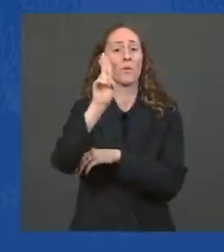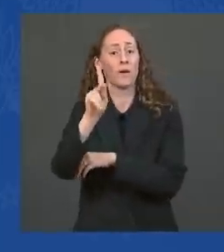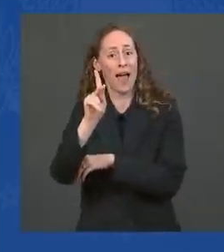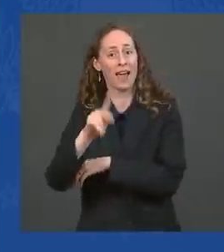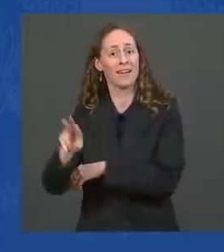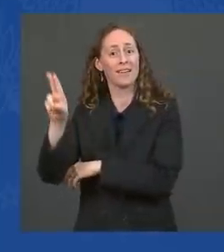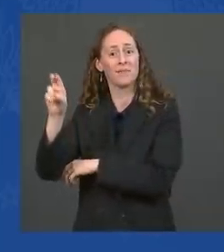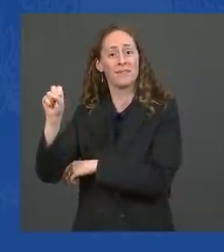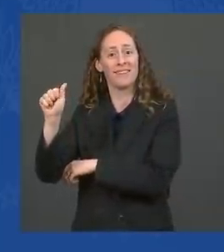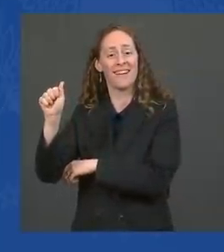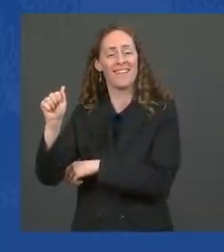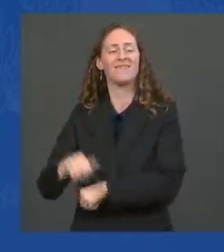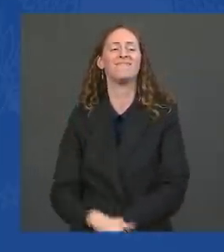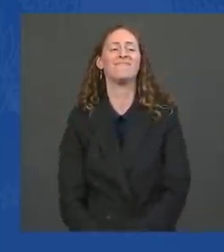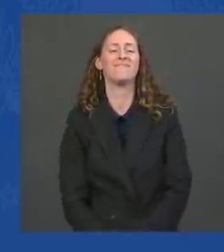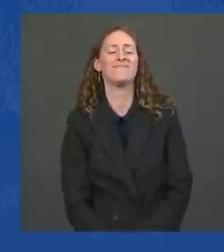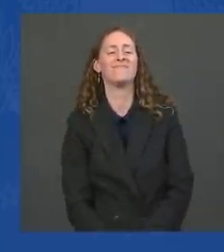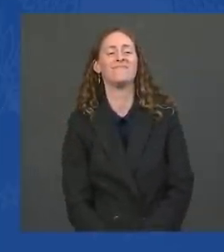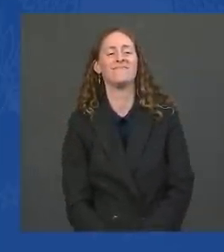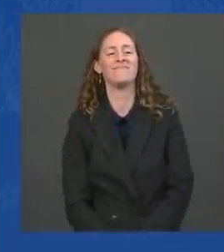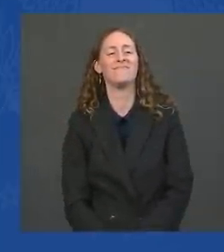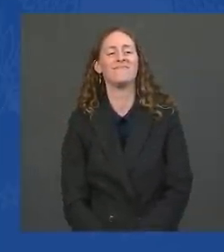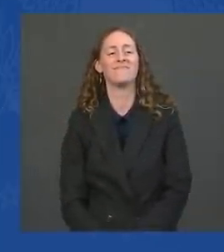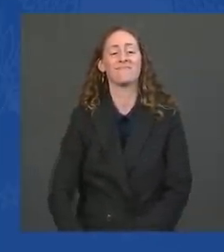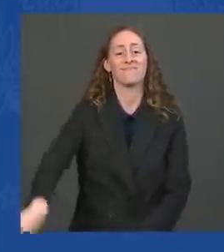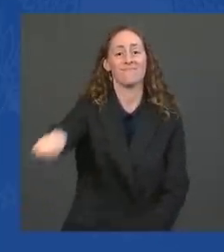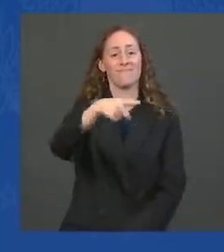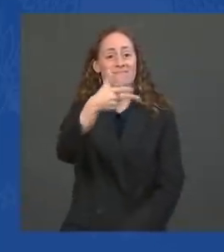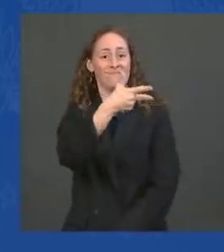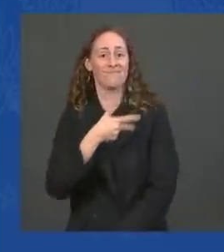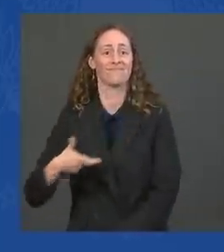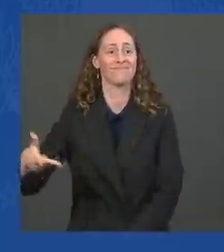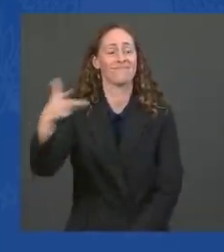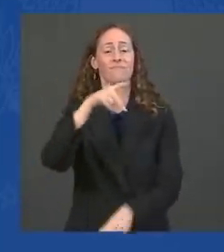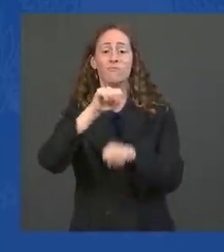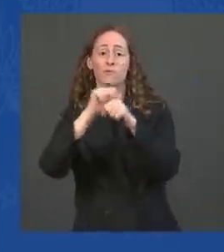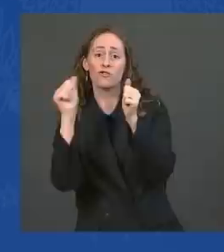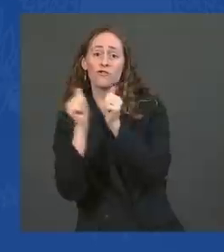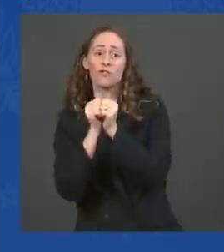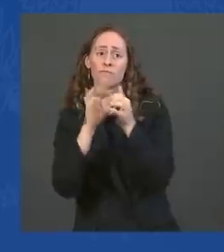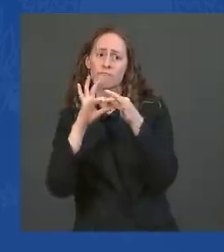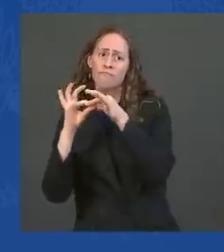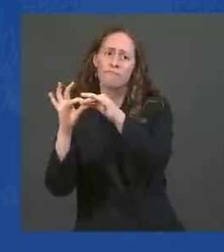a partnership where our technology, our scientists, our industry,